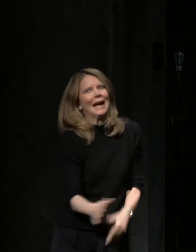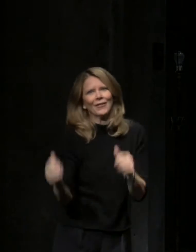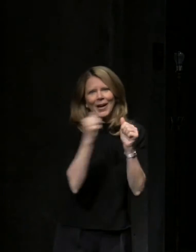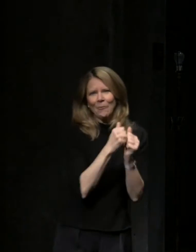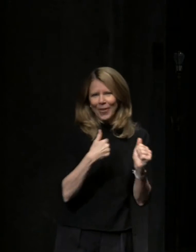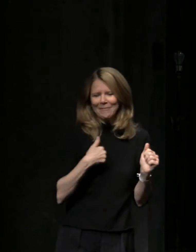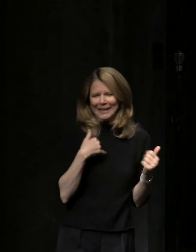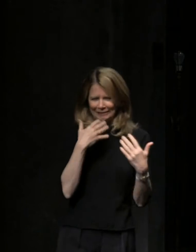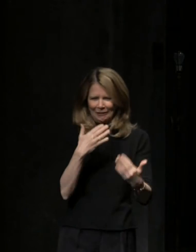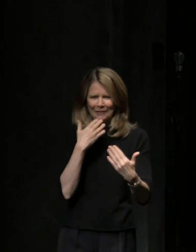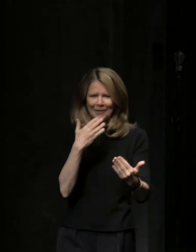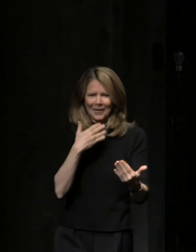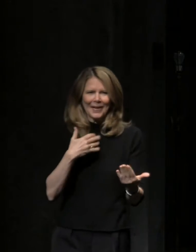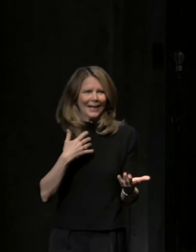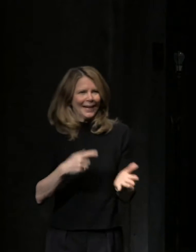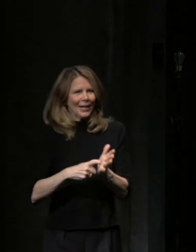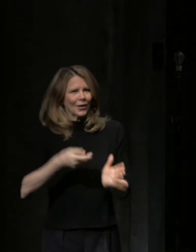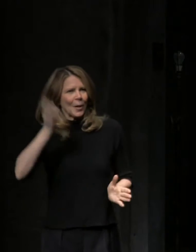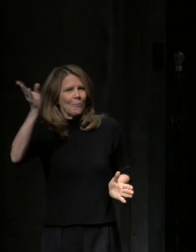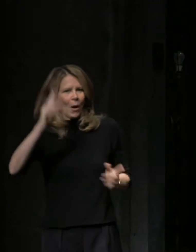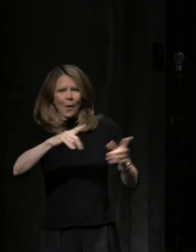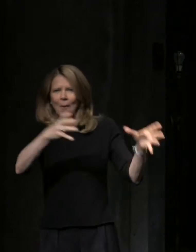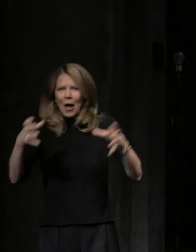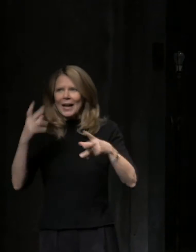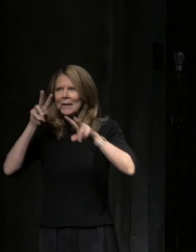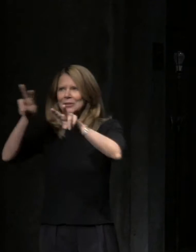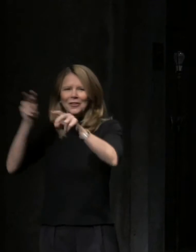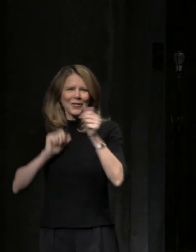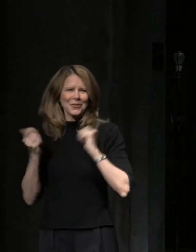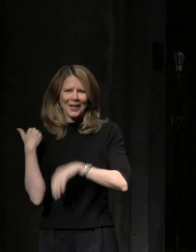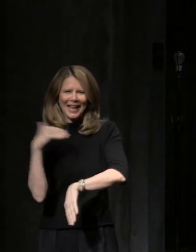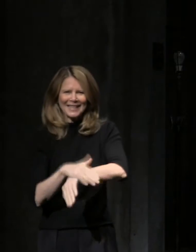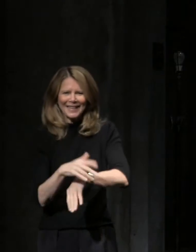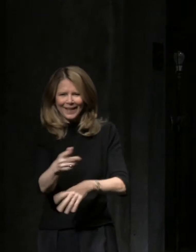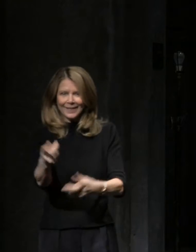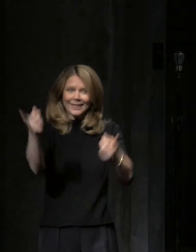never do it. It took a Broadway show for me to get them to come and listen to me speak.